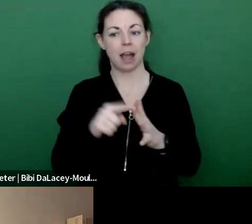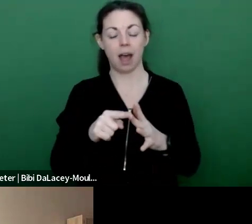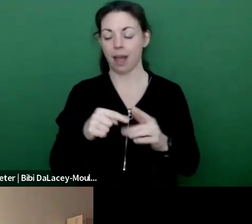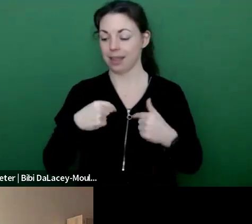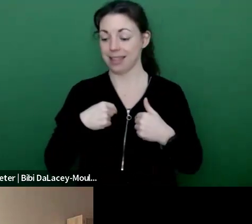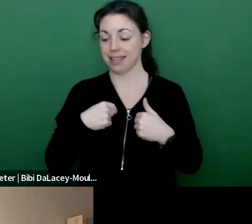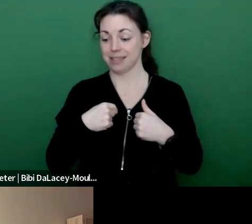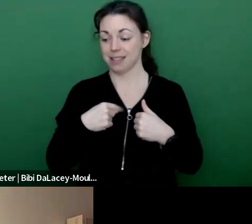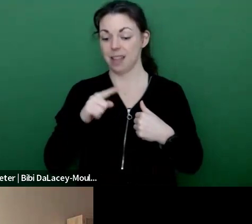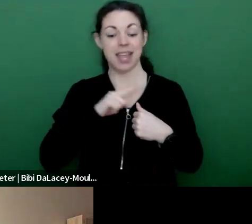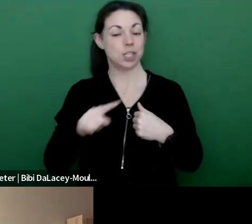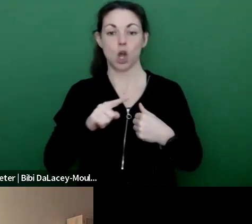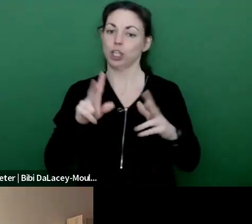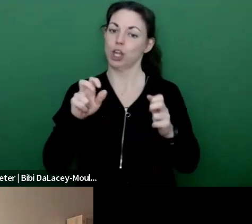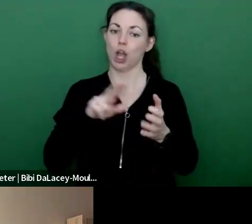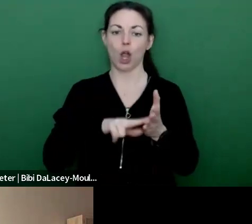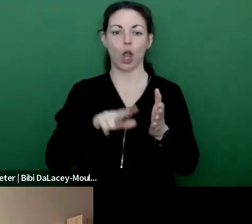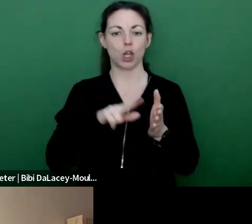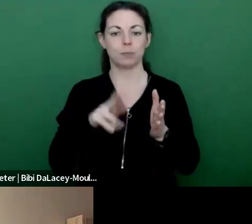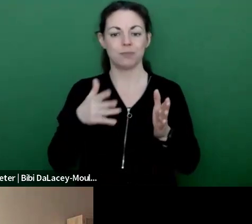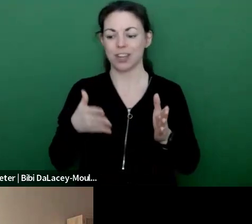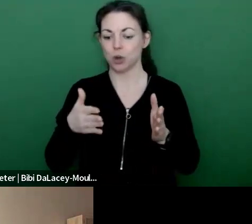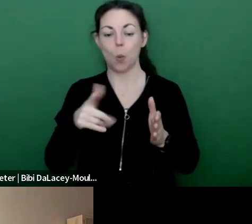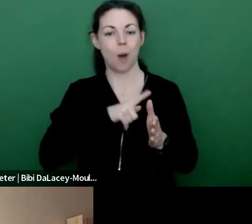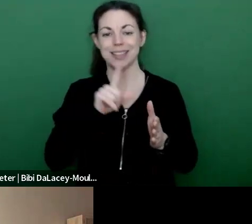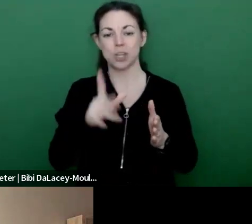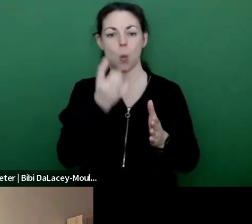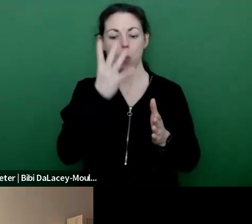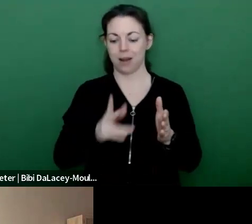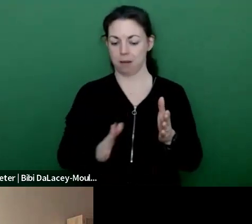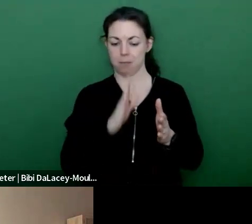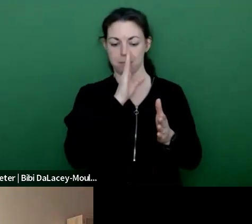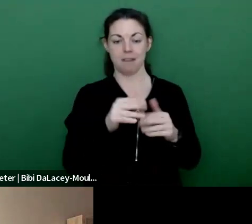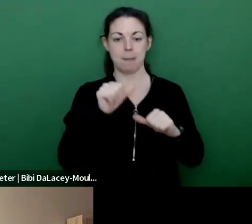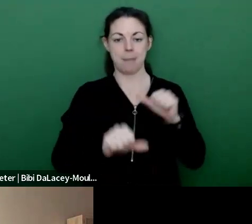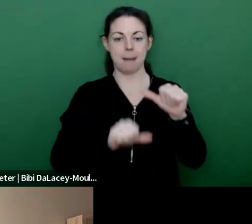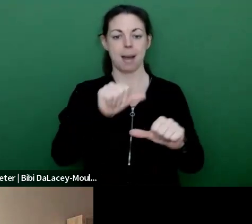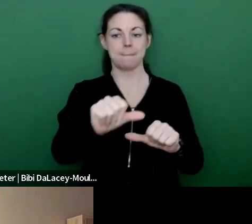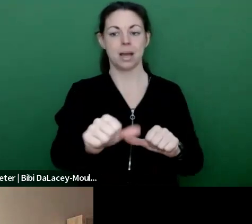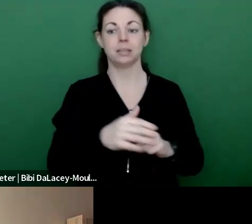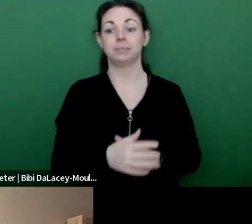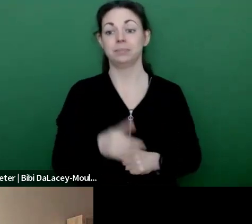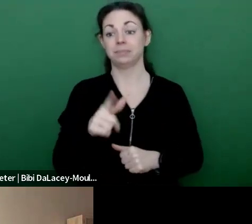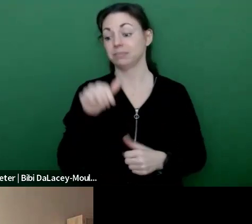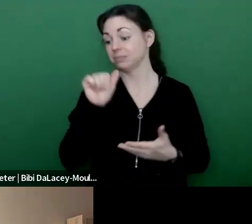a a singular pathway. It's, although it's had many different names over time, including during my own career,